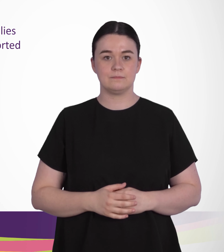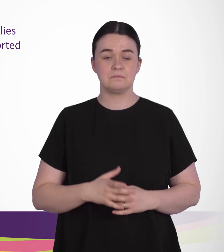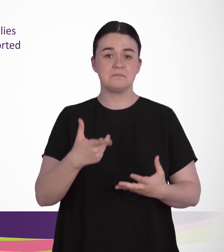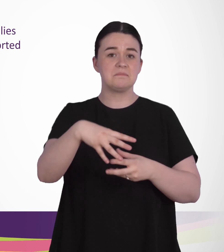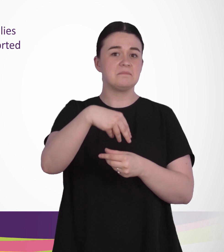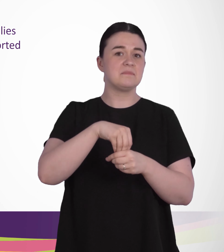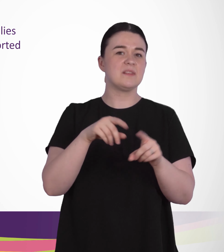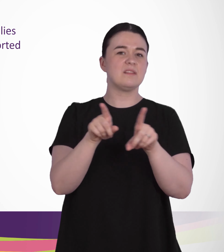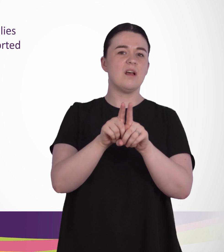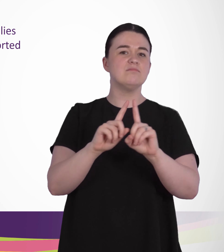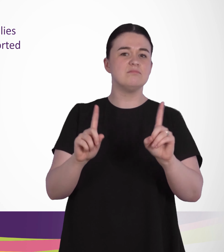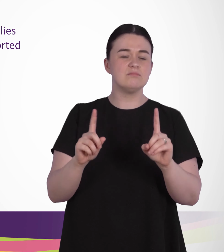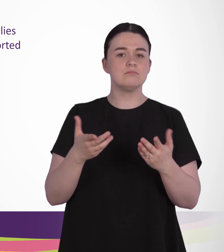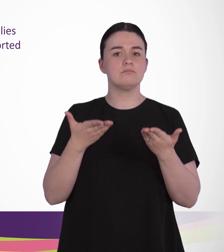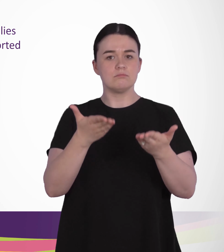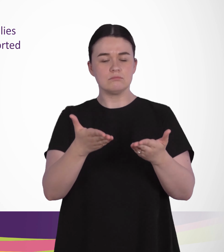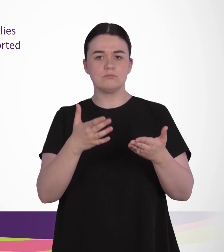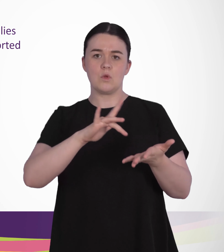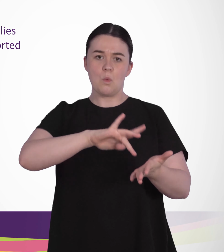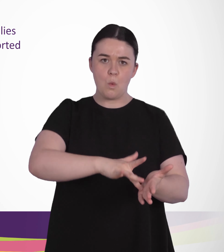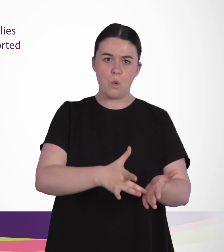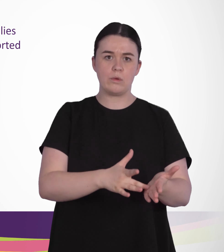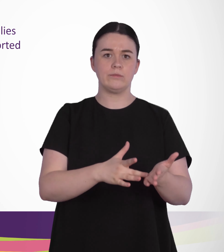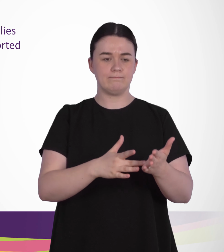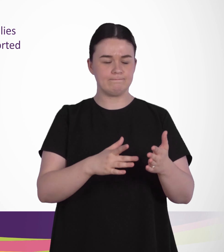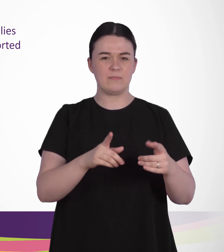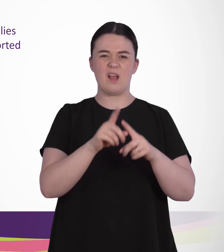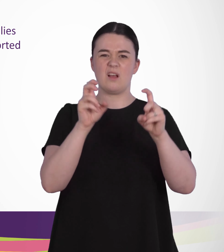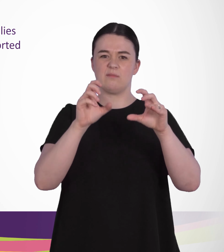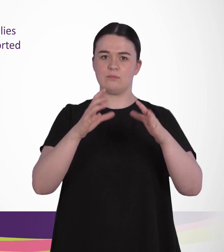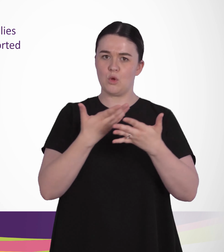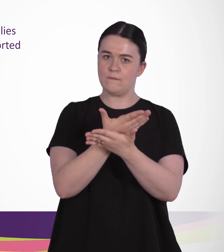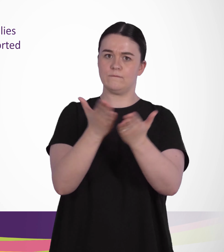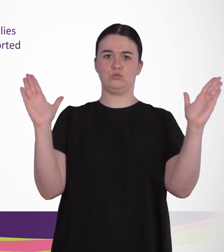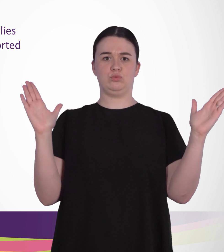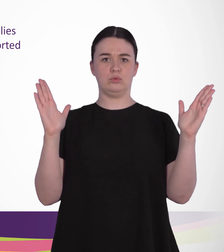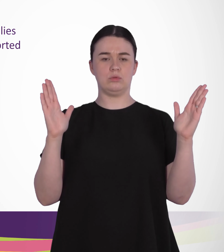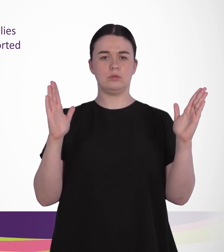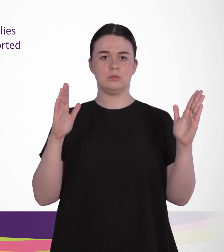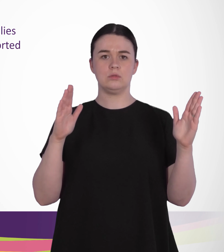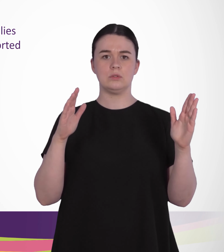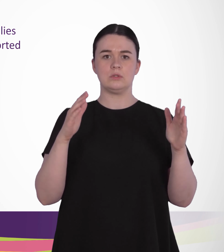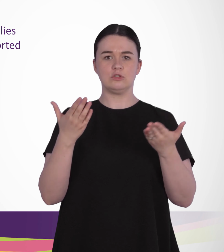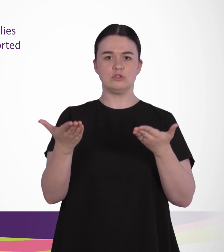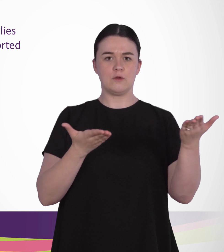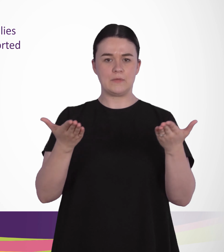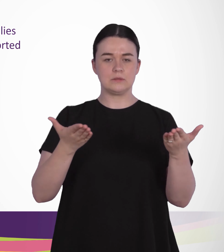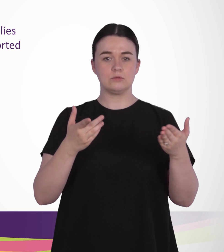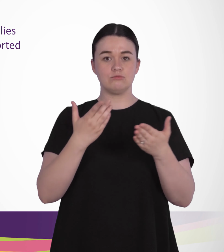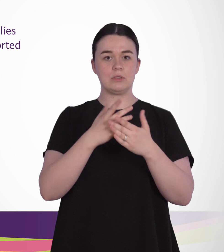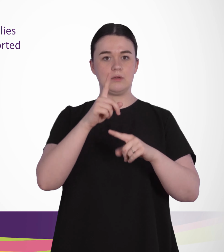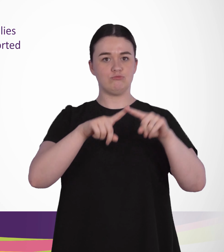For some this included offering a core set of universal services with the capacity to provide bespoke services